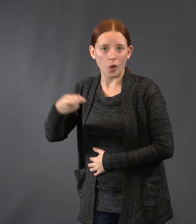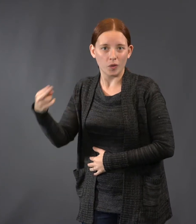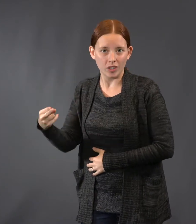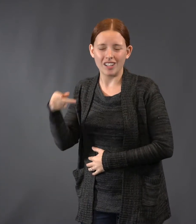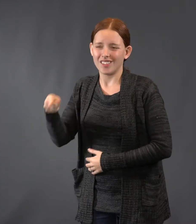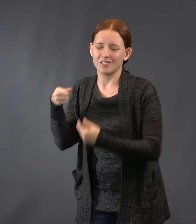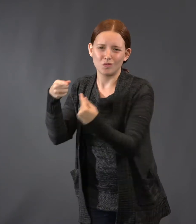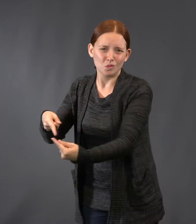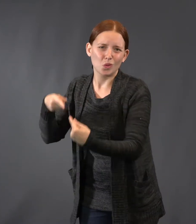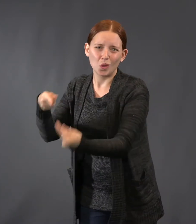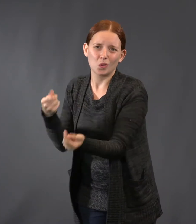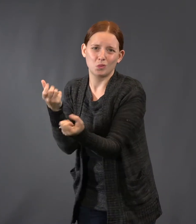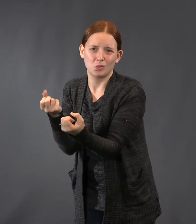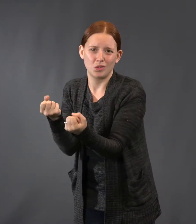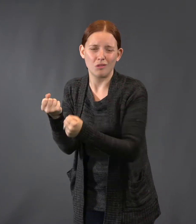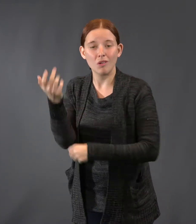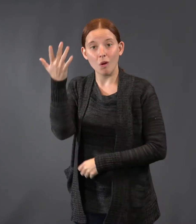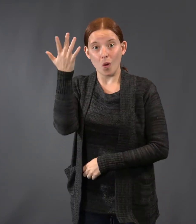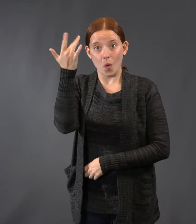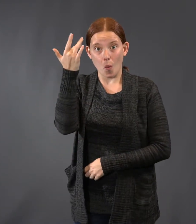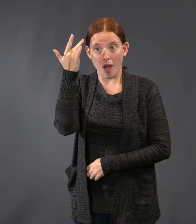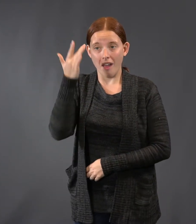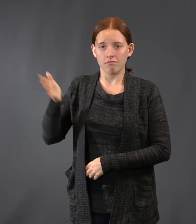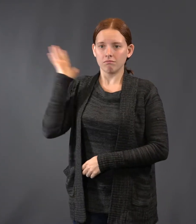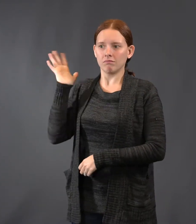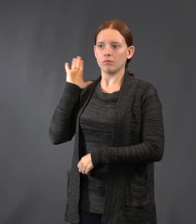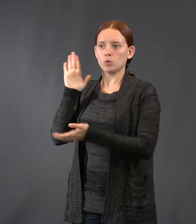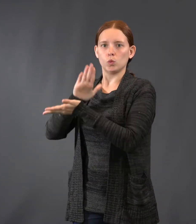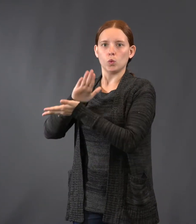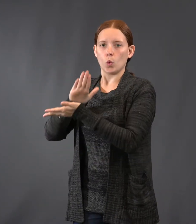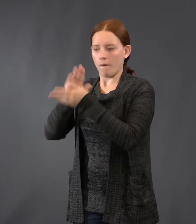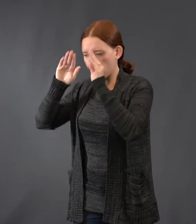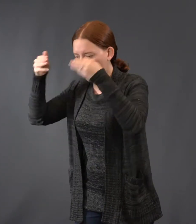My other two children are hard of hearing and struggled with signing because their